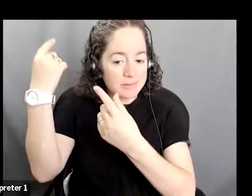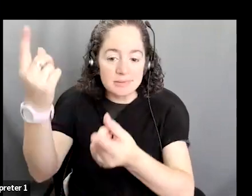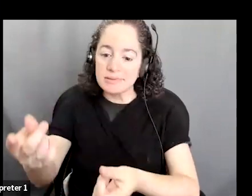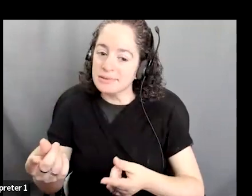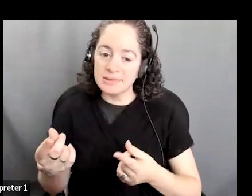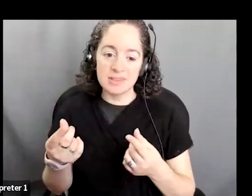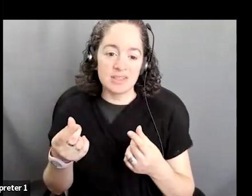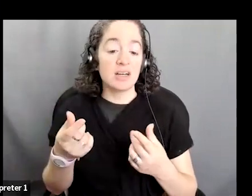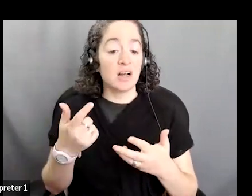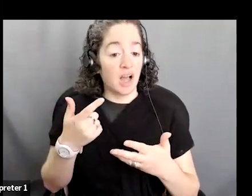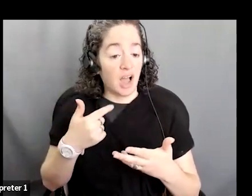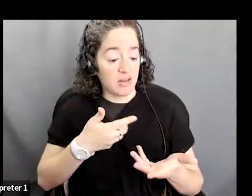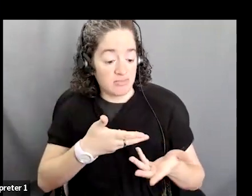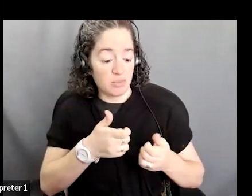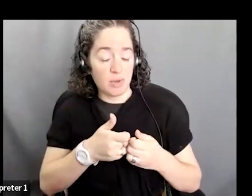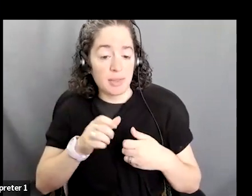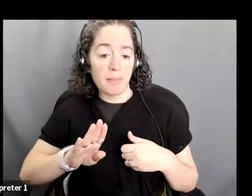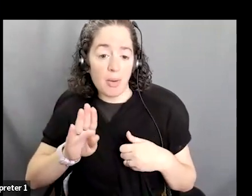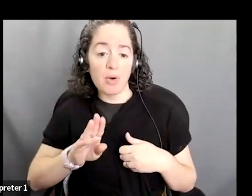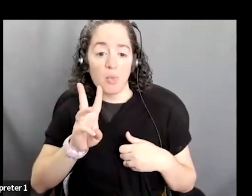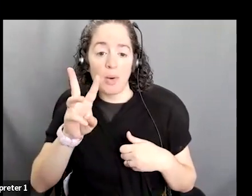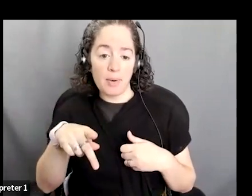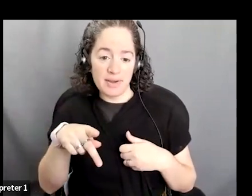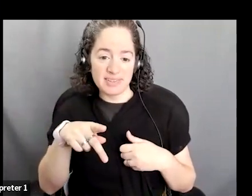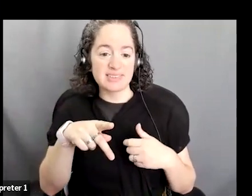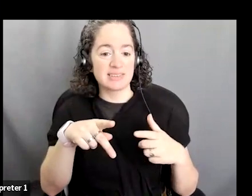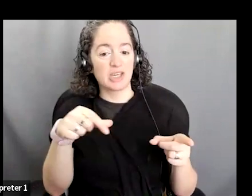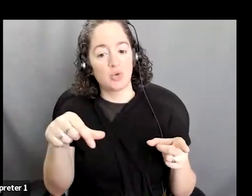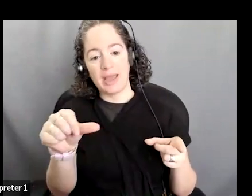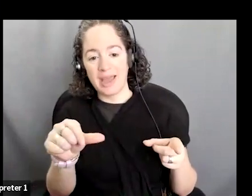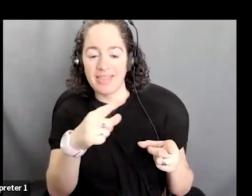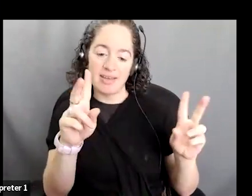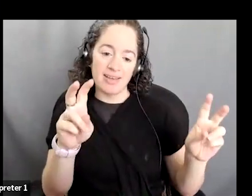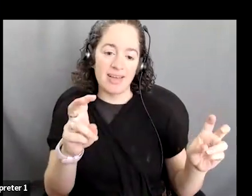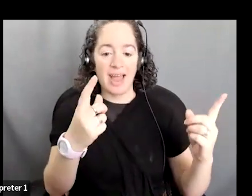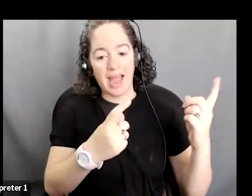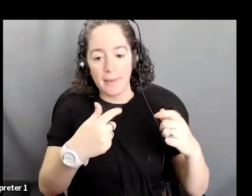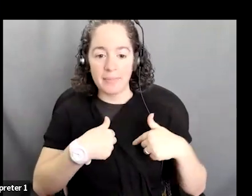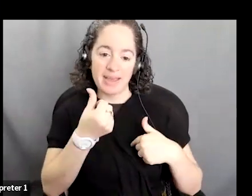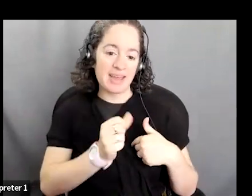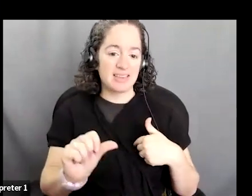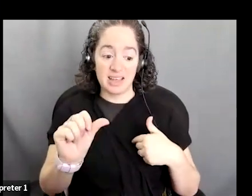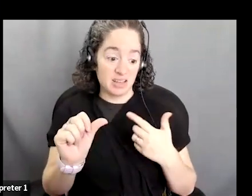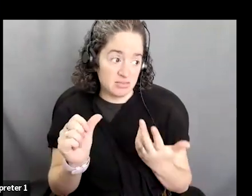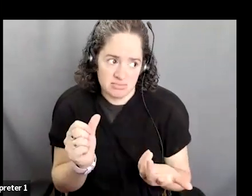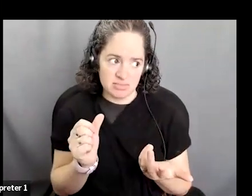Baltimore WordPress has a ask me anything several times a year, and yes, people are always saying,